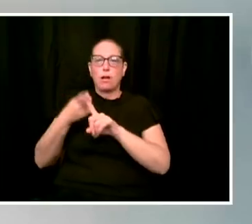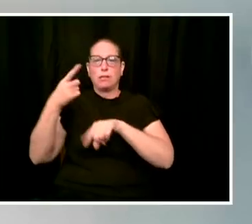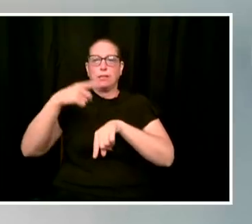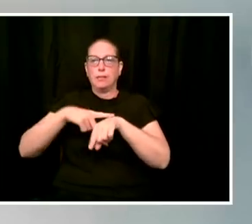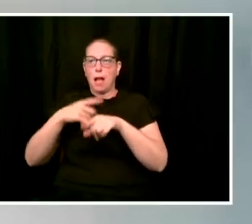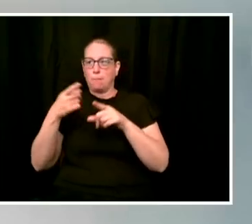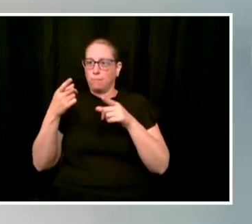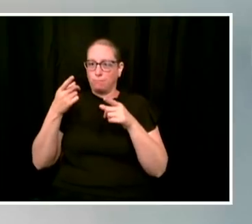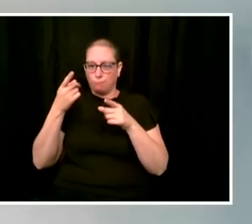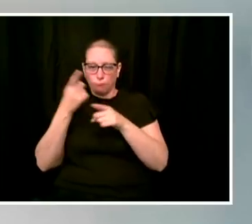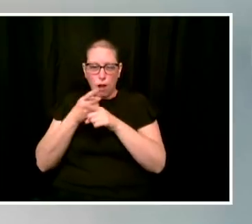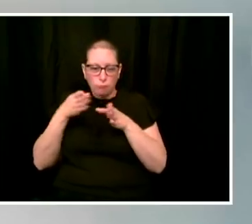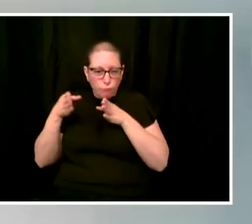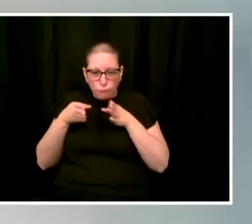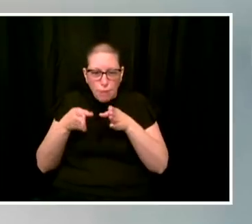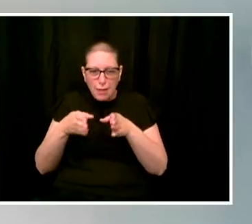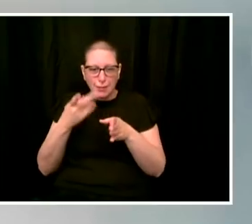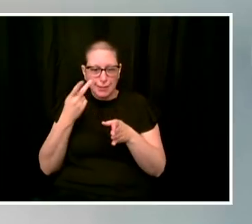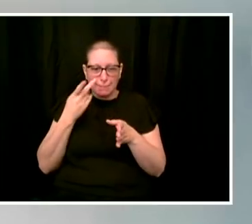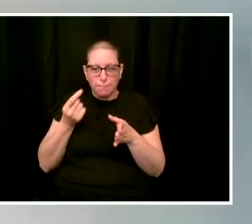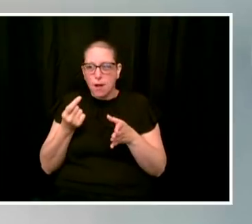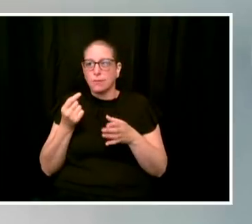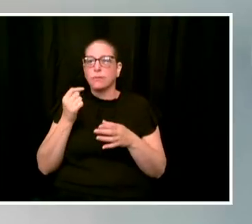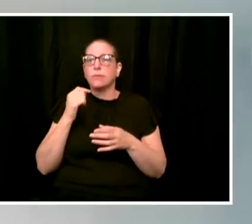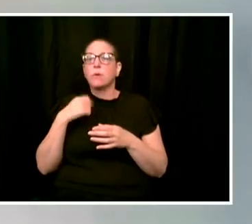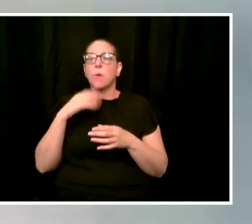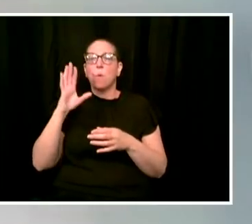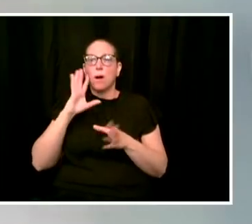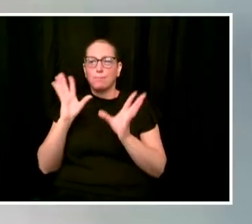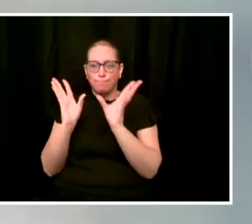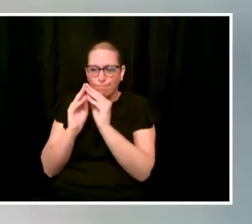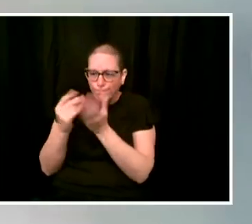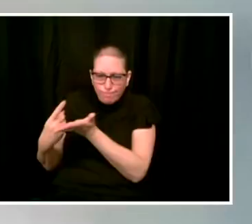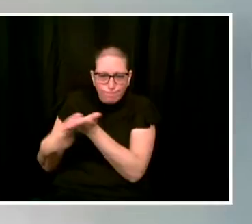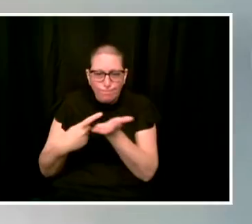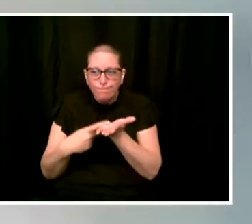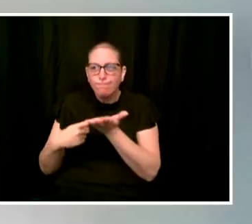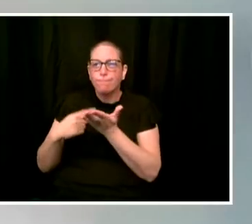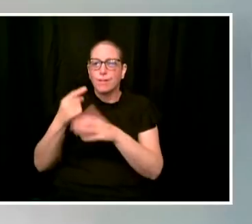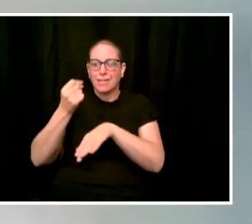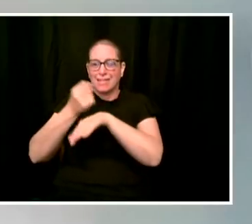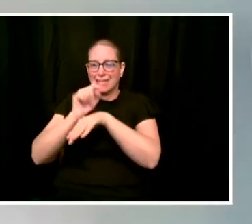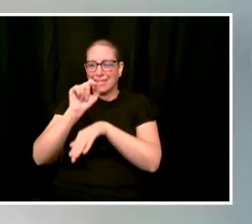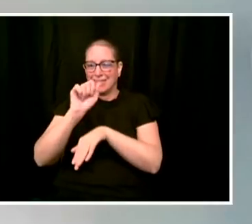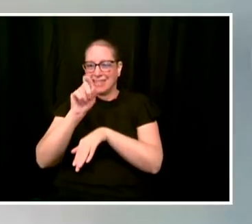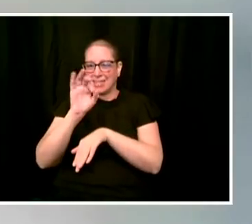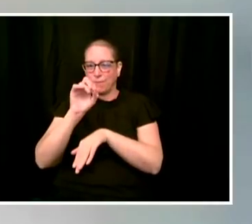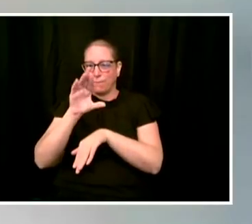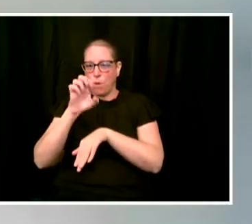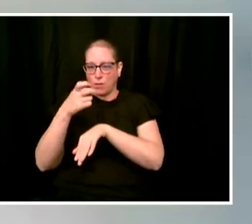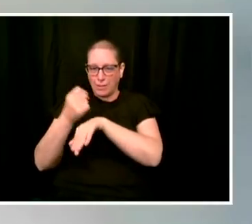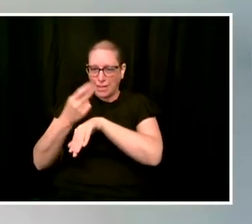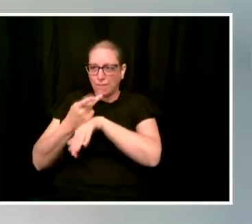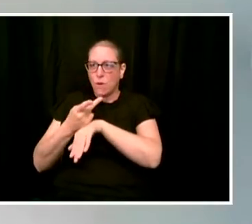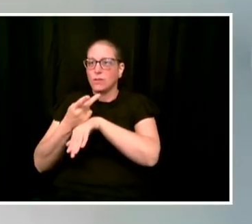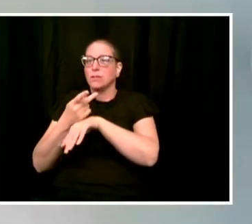IMPORTNAT FOR US TO GET THE REOPENING STRATEGCY ORRECT. WHAT IS THE BEST